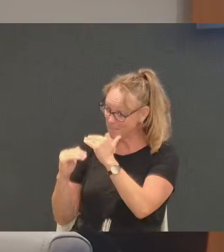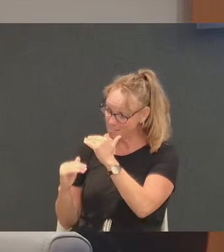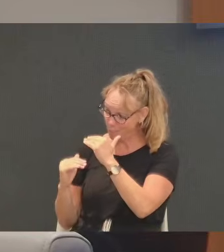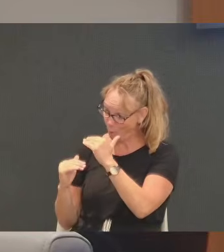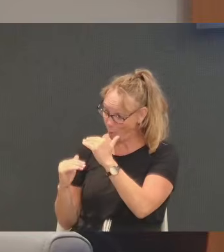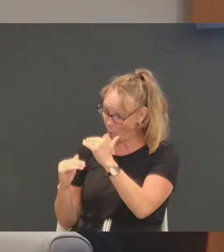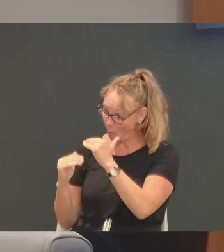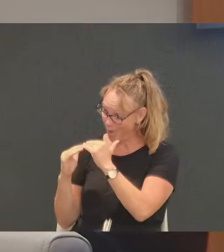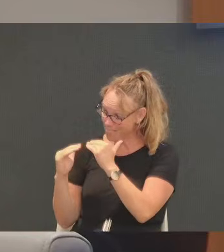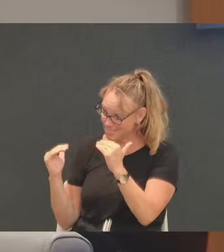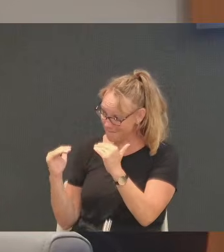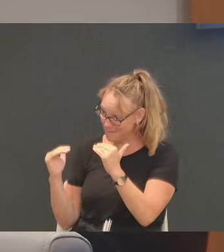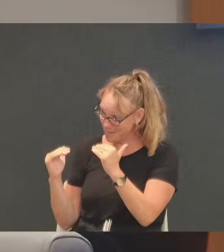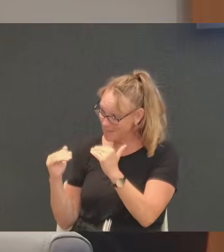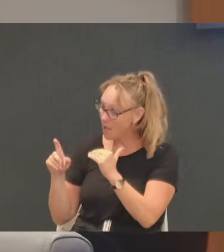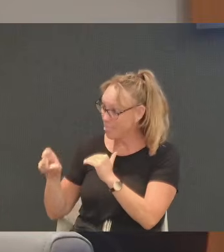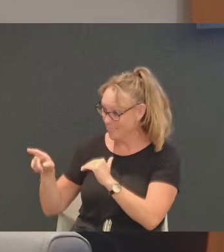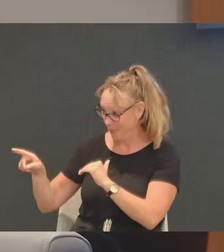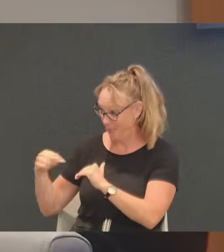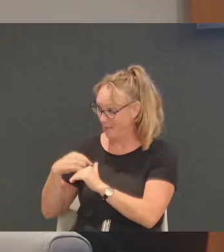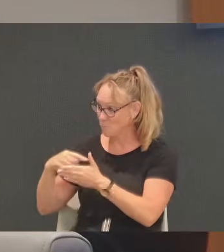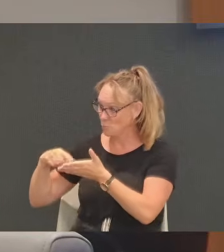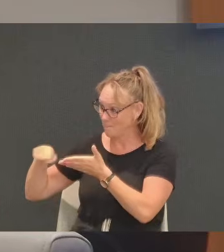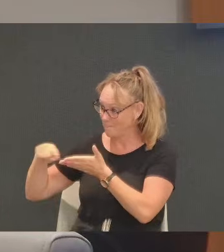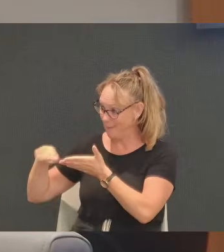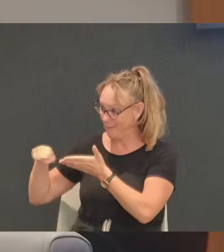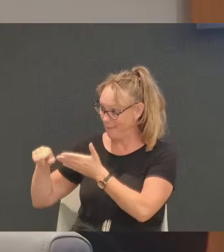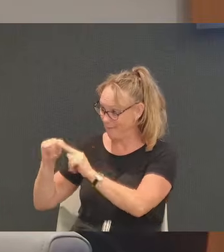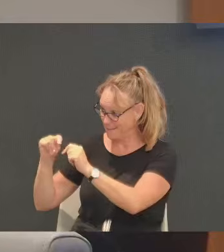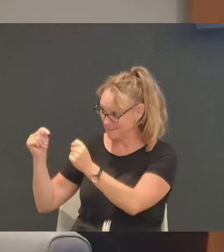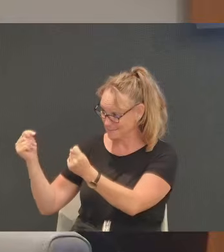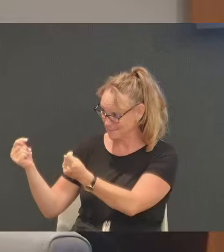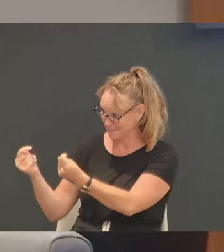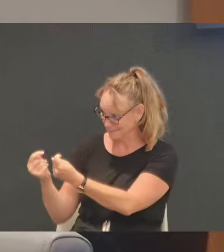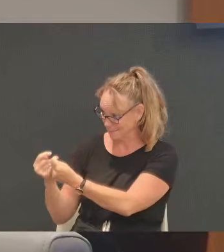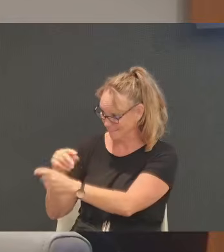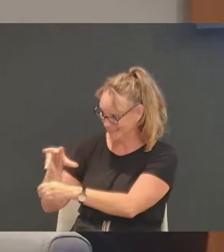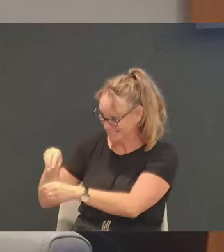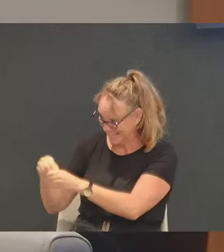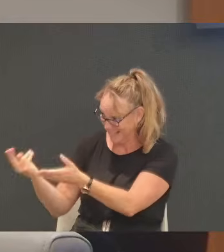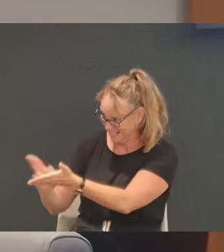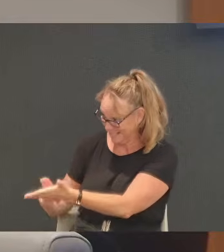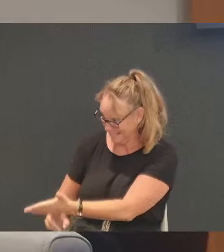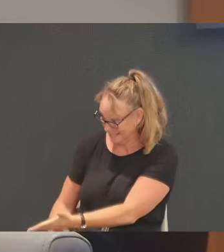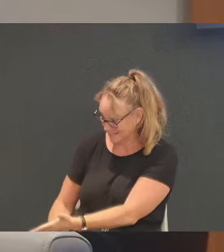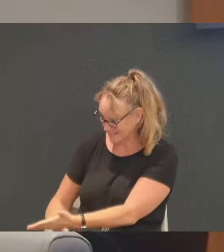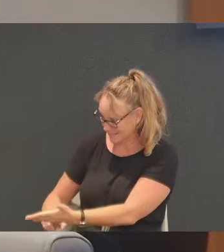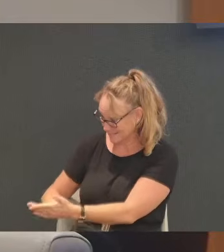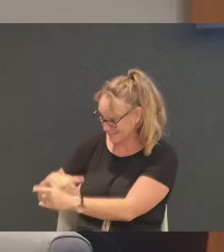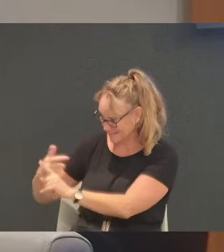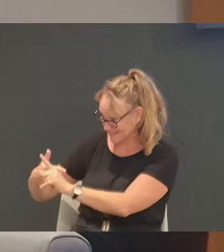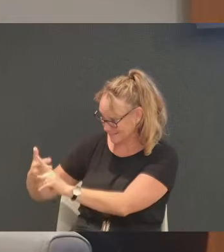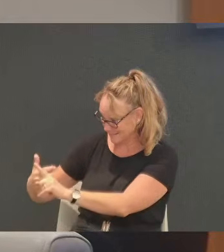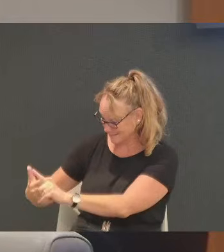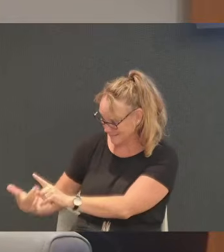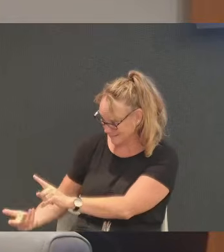a reconciliation payment to the team that's in the lease. so because of the Brent Spence Bridge